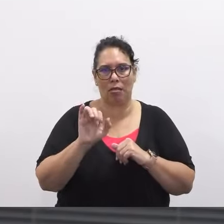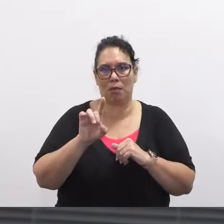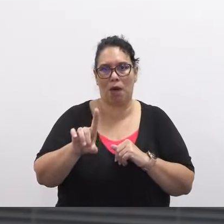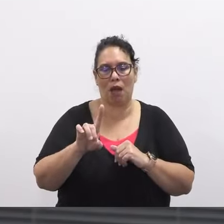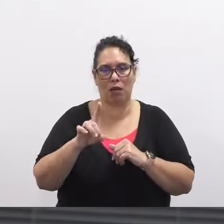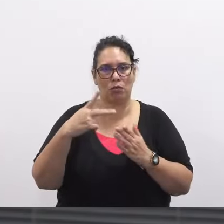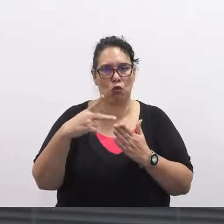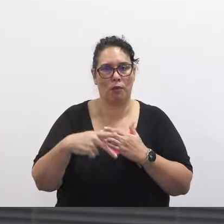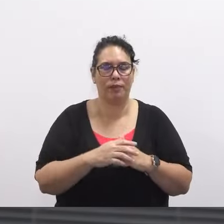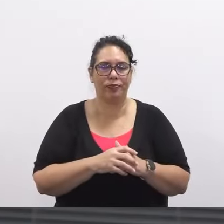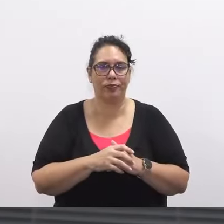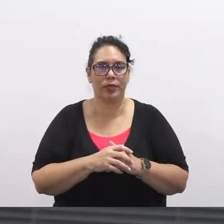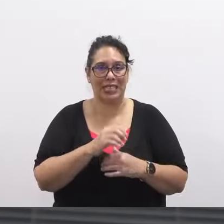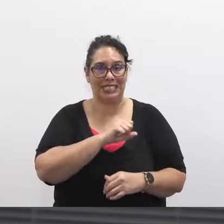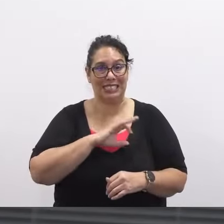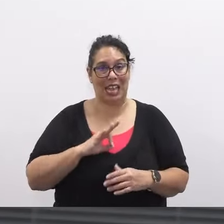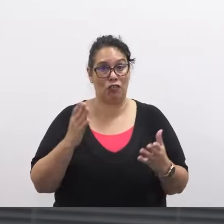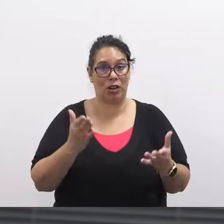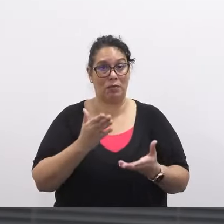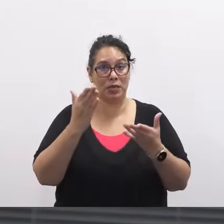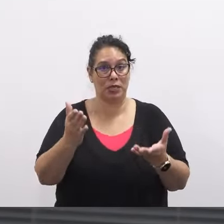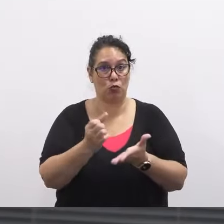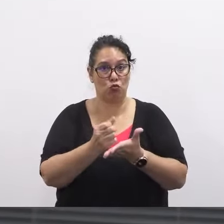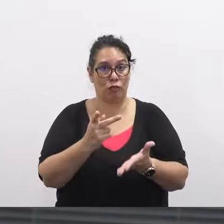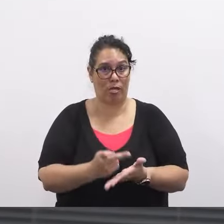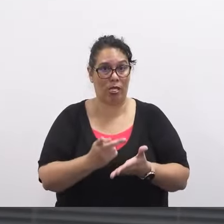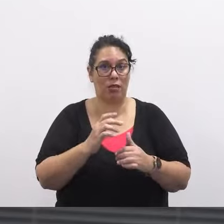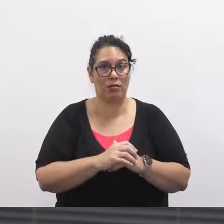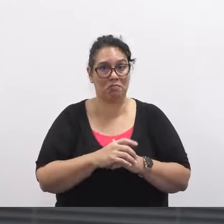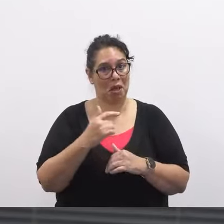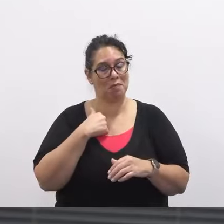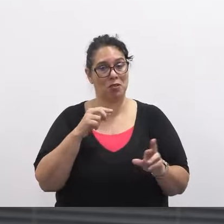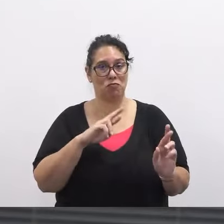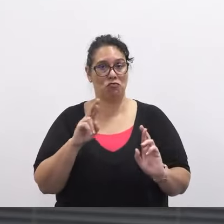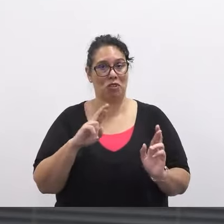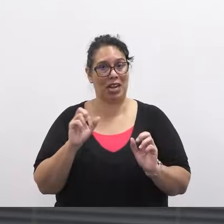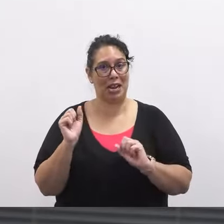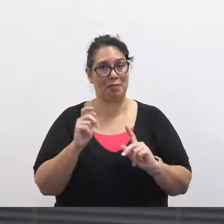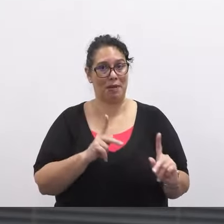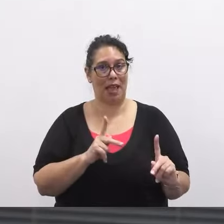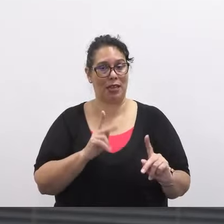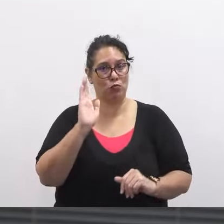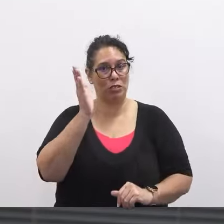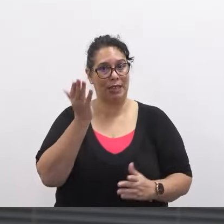So at this point, staff recommends approval of this resolution, and I'll be ready to come back to the board and present again next year.